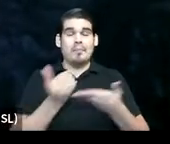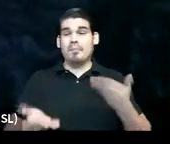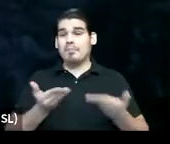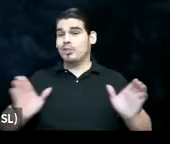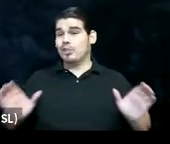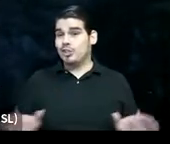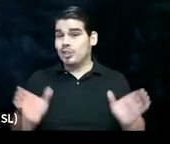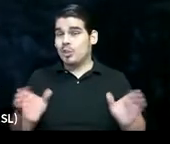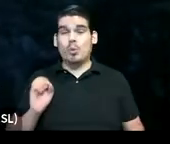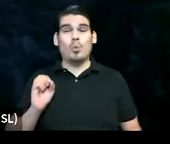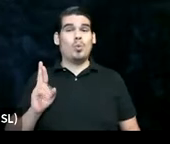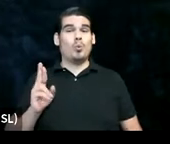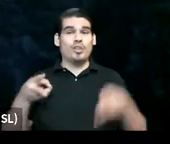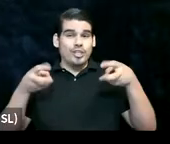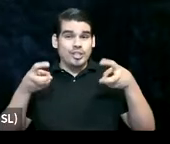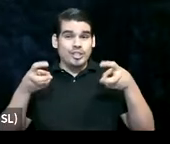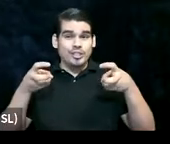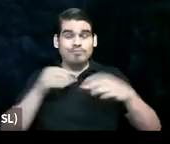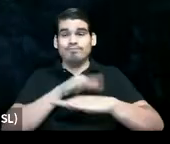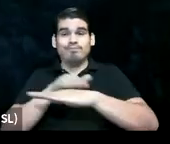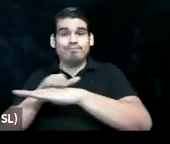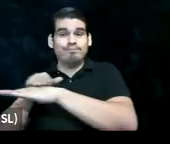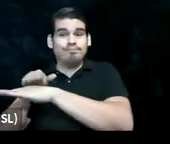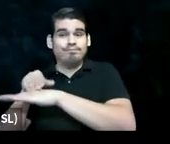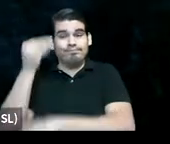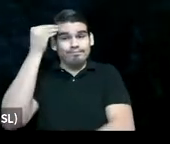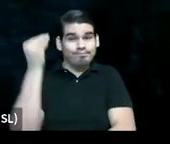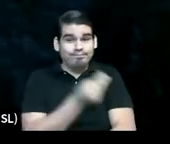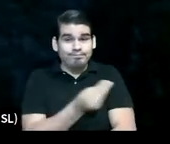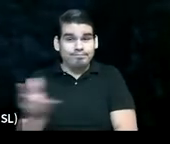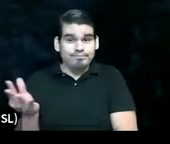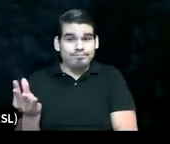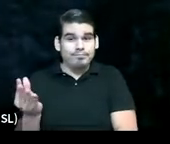You don't want this resolution to be something that takes time and takes time to read through or